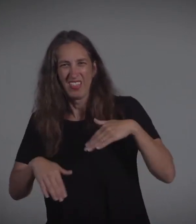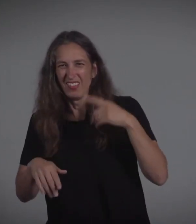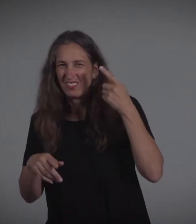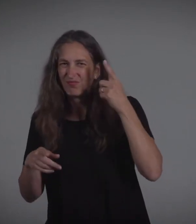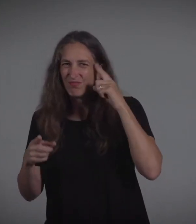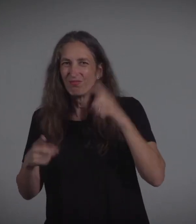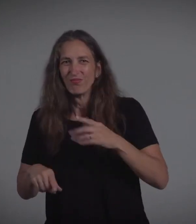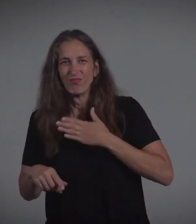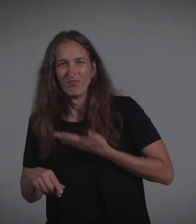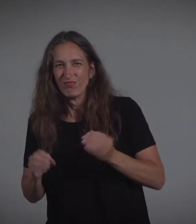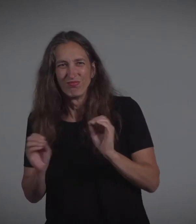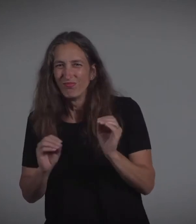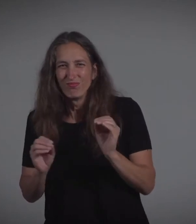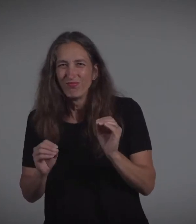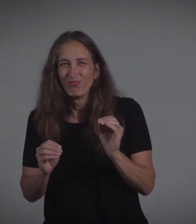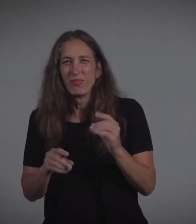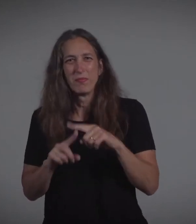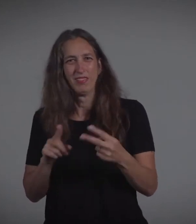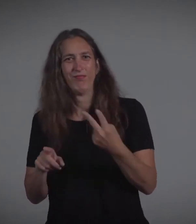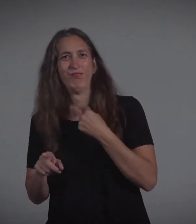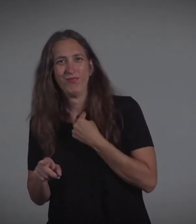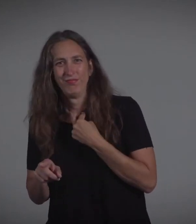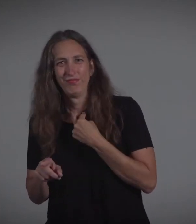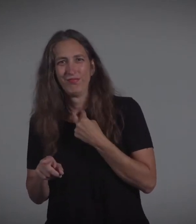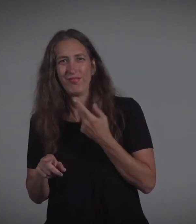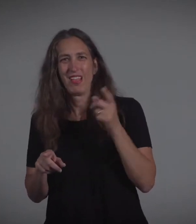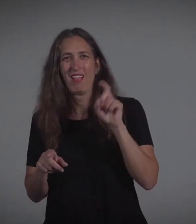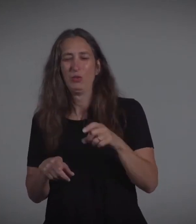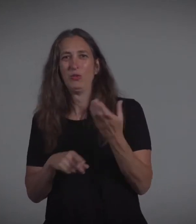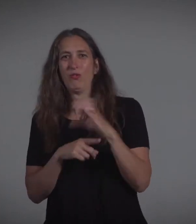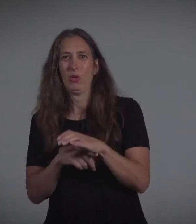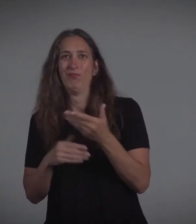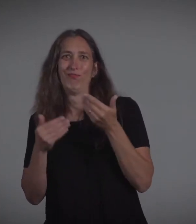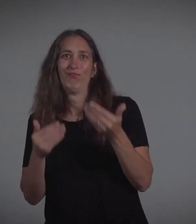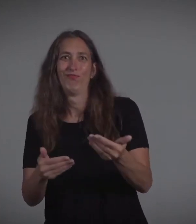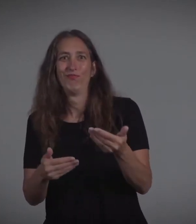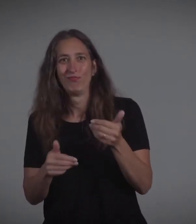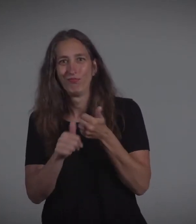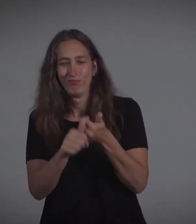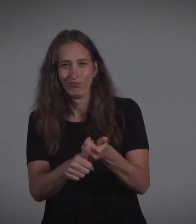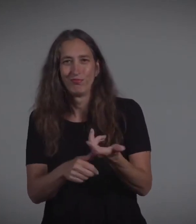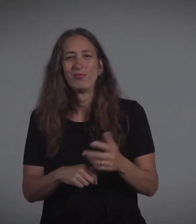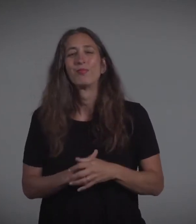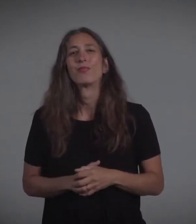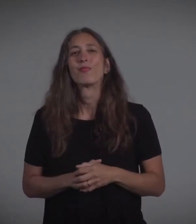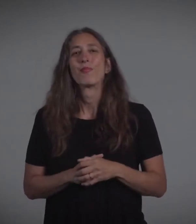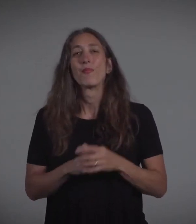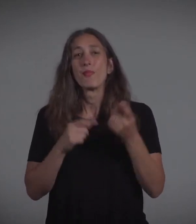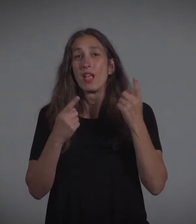The survivor has not yet agreed and doesn't want to have sex. They haven't given consent but feel stuck.